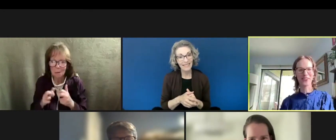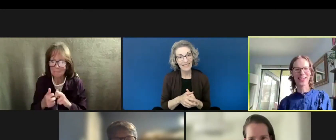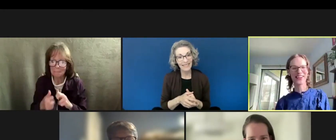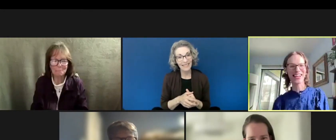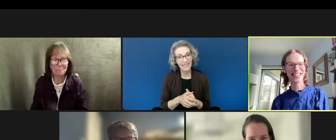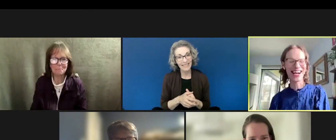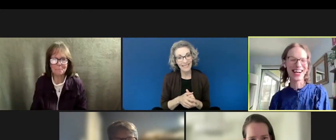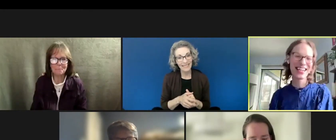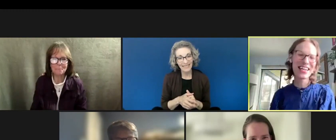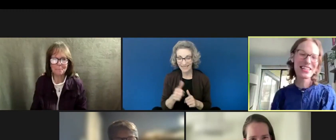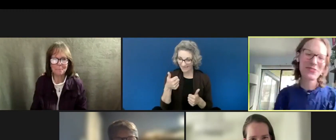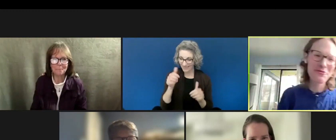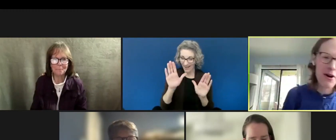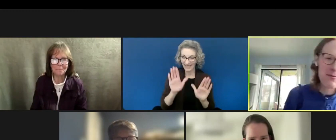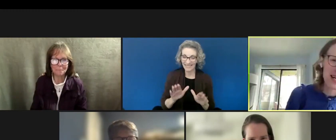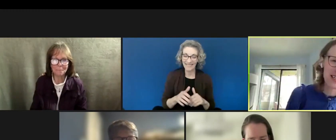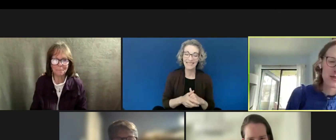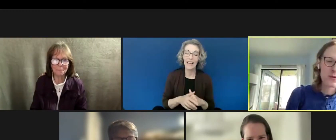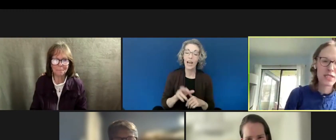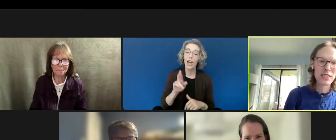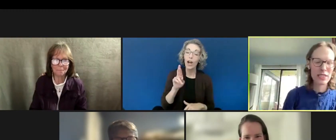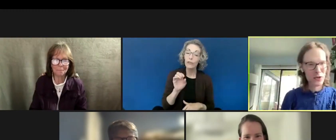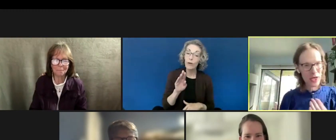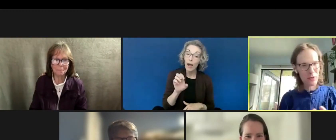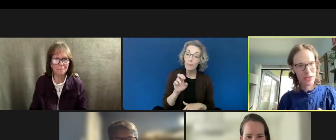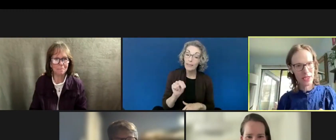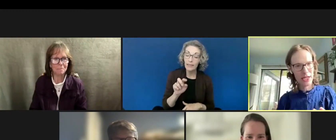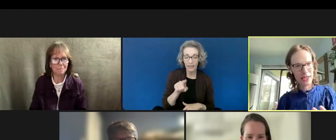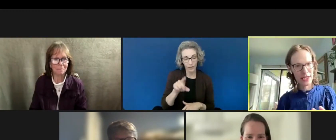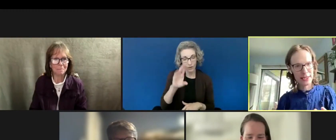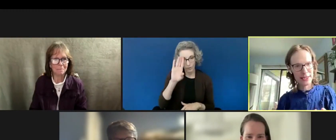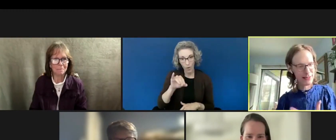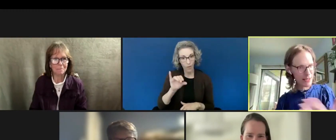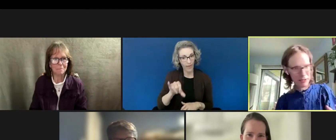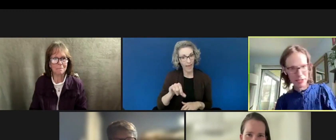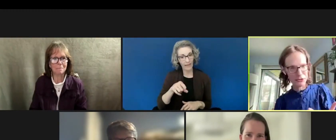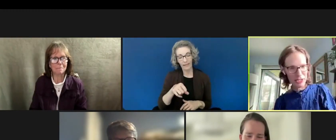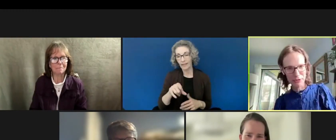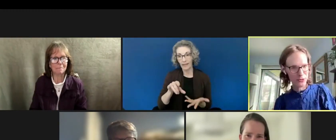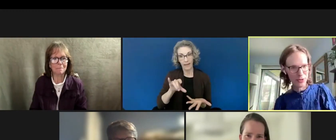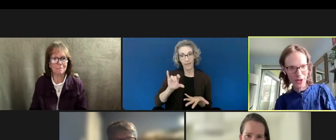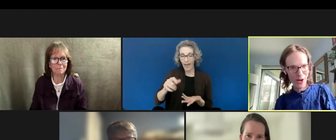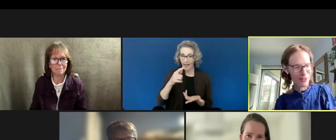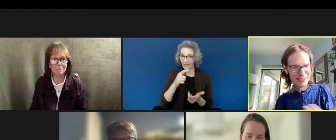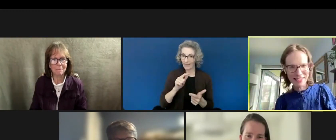Great, so, Robin, I just wanted to, this is an interaction between colleagues.